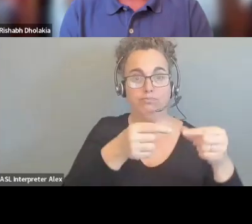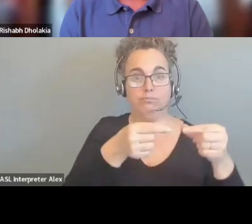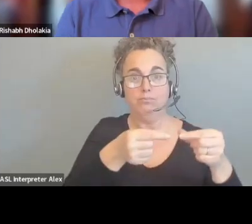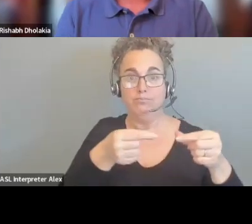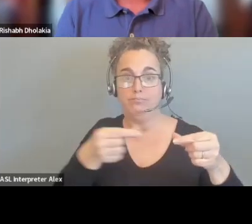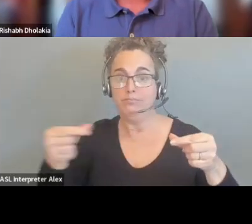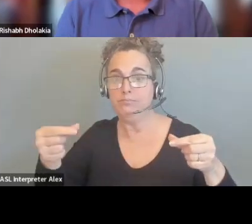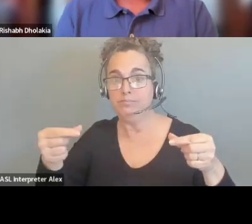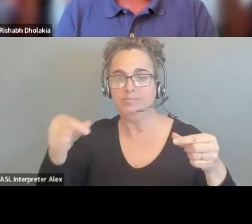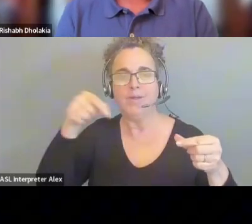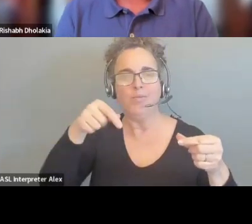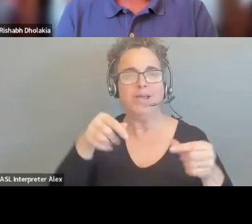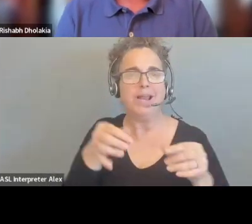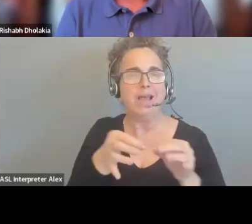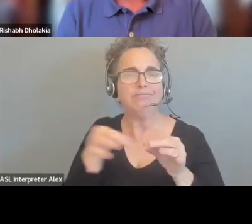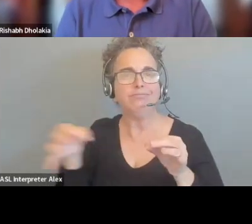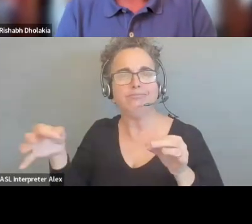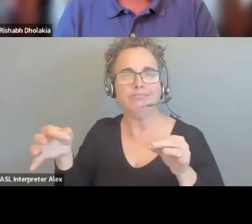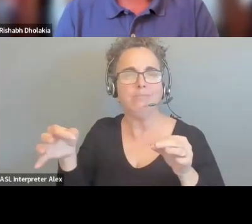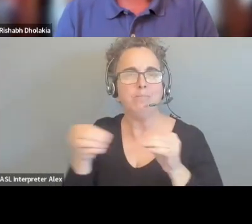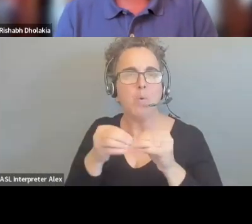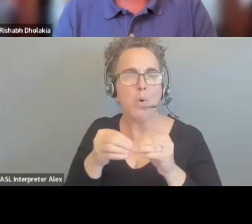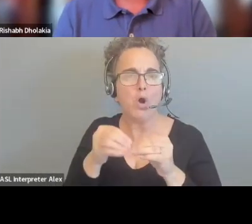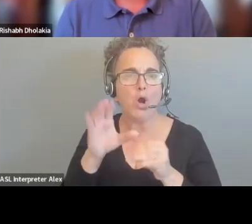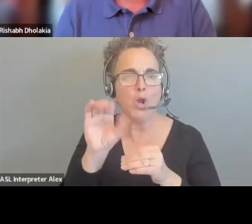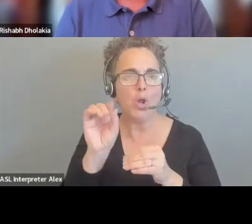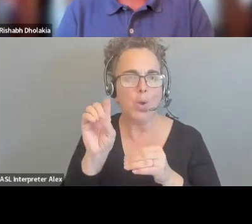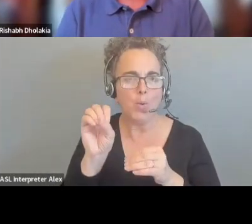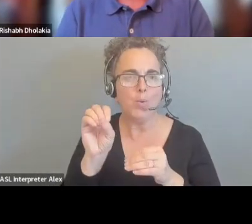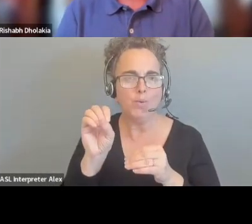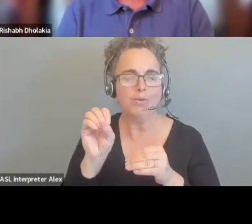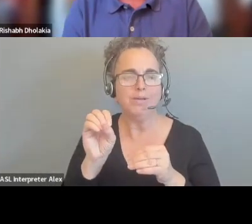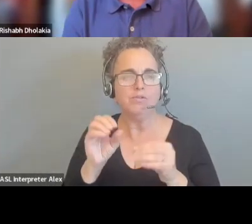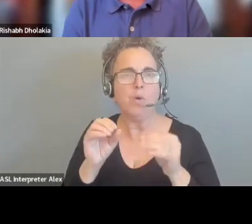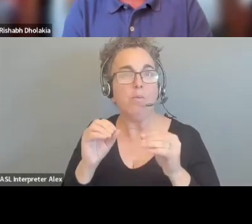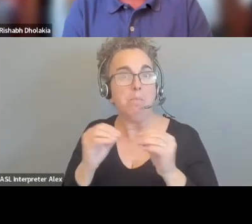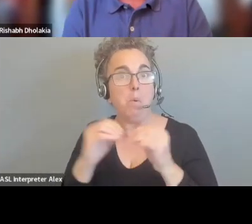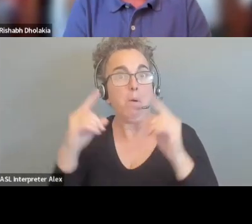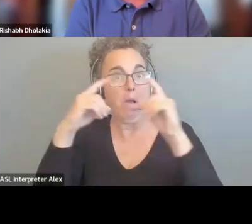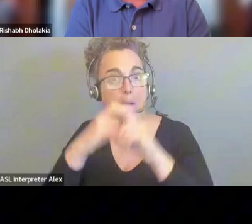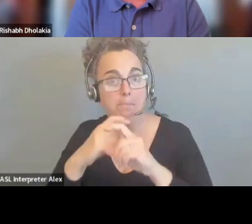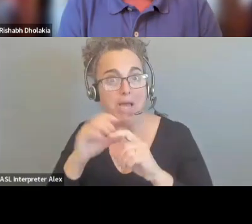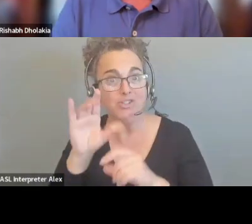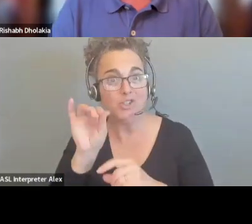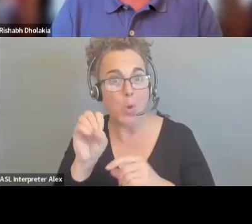of texts and code allowing for more complex code to be created with the blocks.